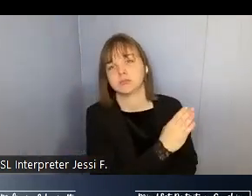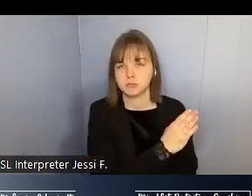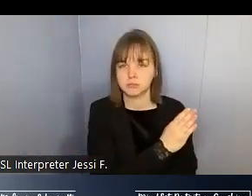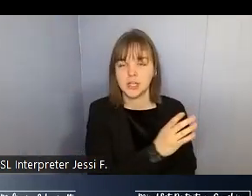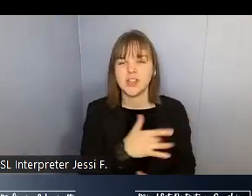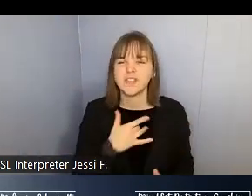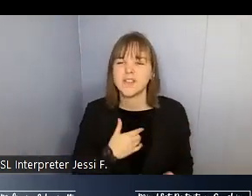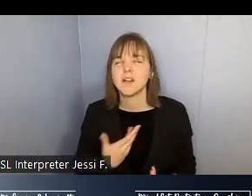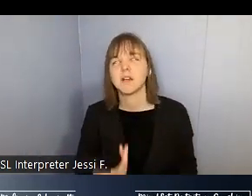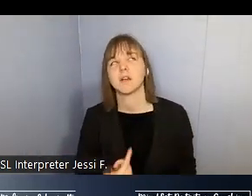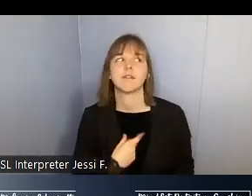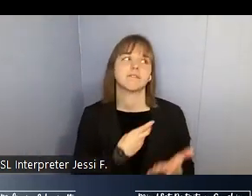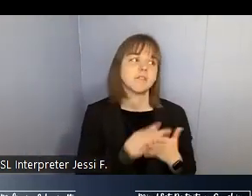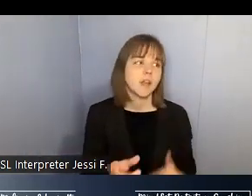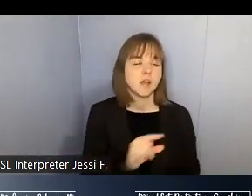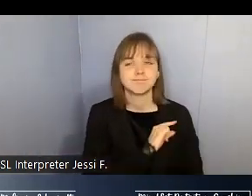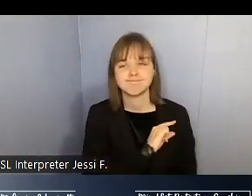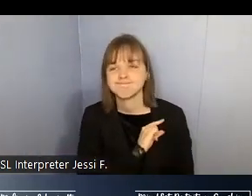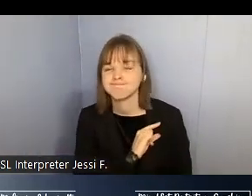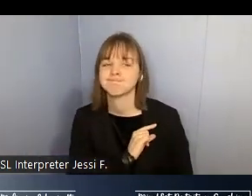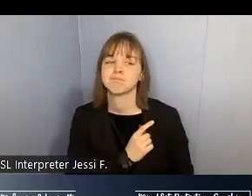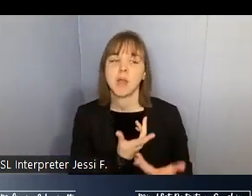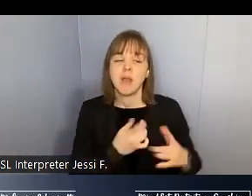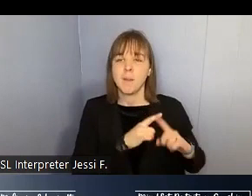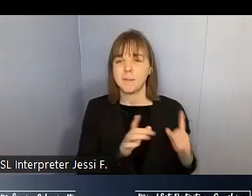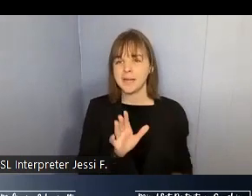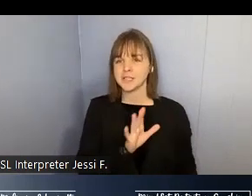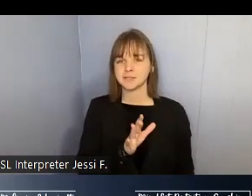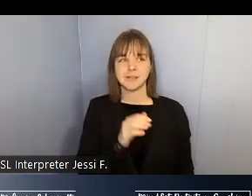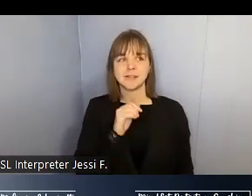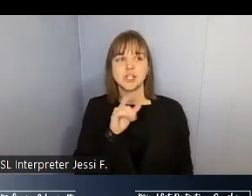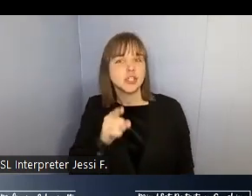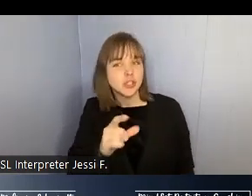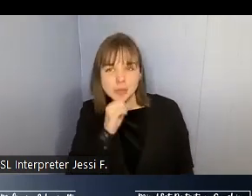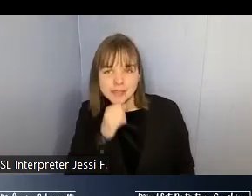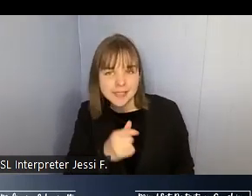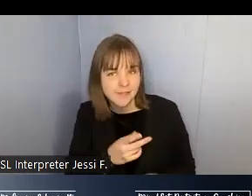You feel guilty. You feel a little shameful. But really, you did not fail. You blame yourself.